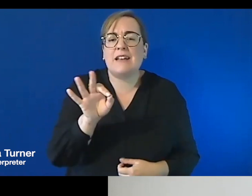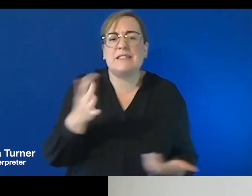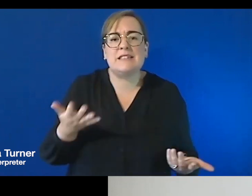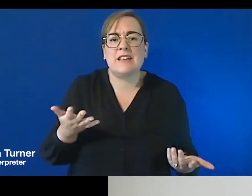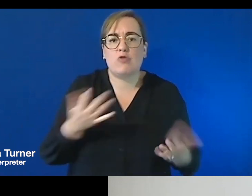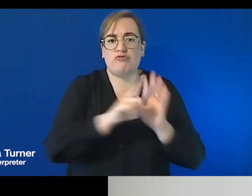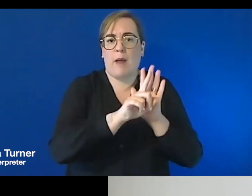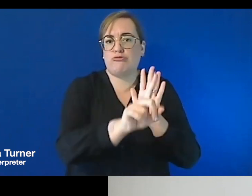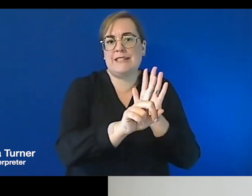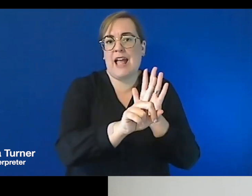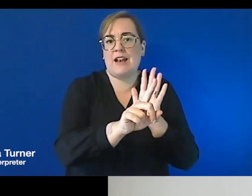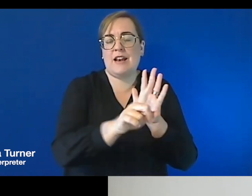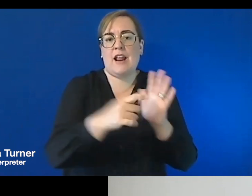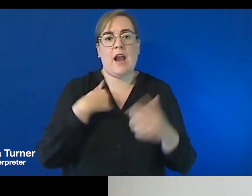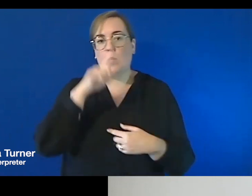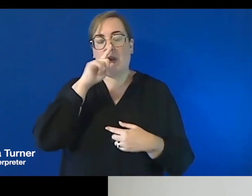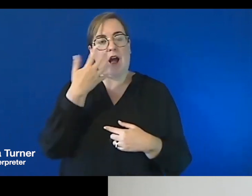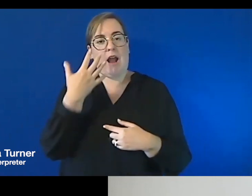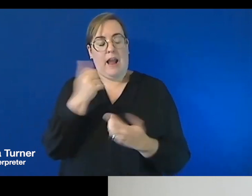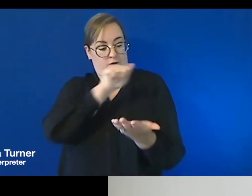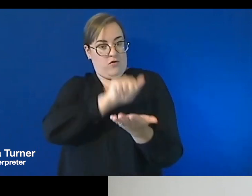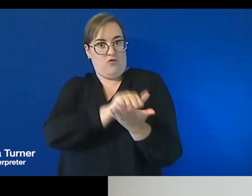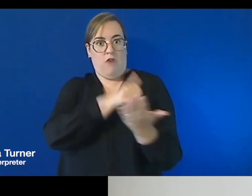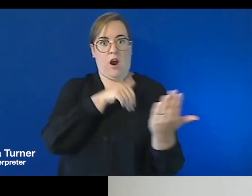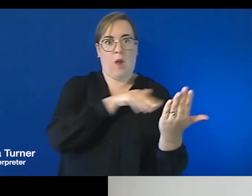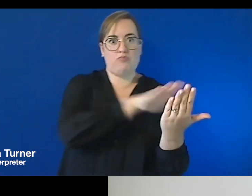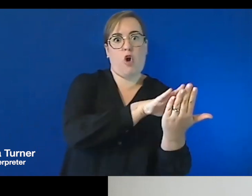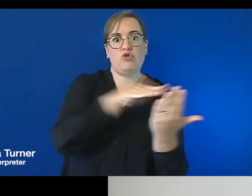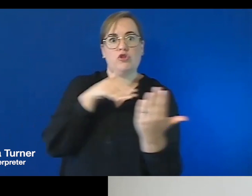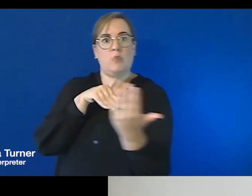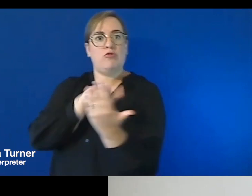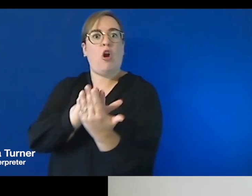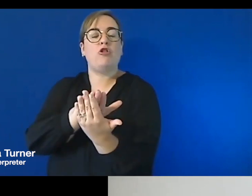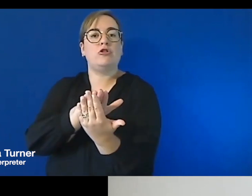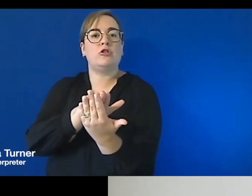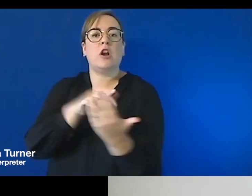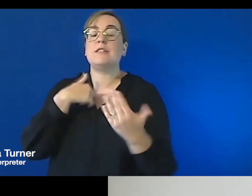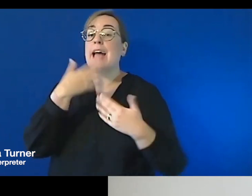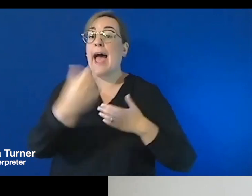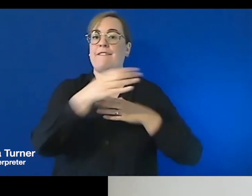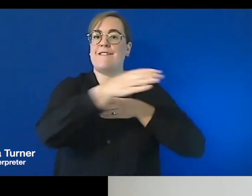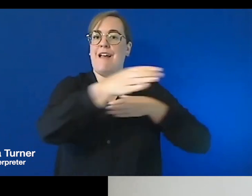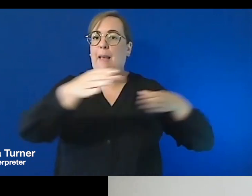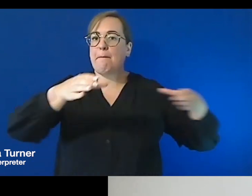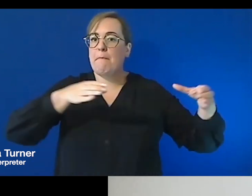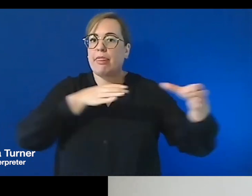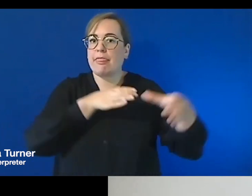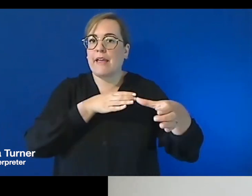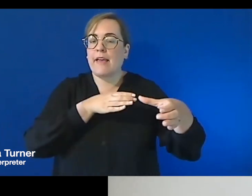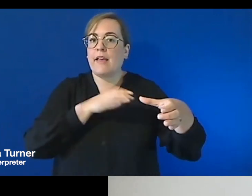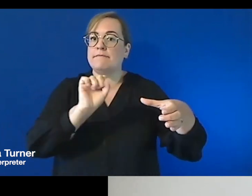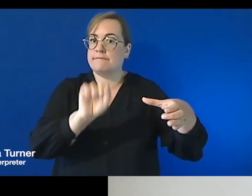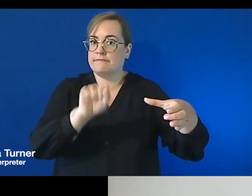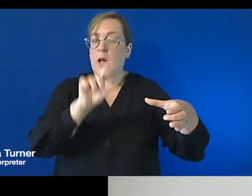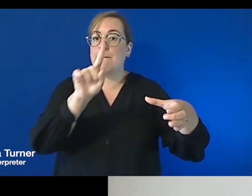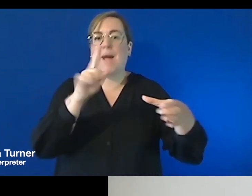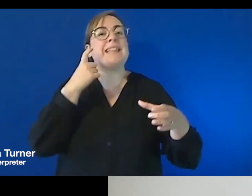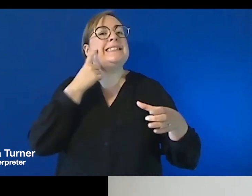up with a relevant approach in terms of, not only empathy, but just a simple cultural or cognitive